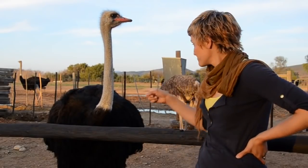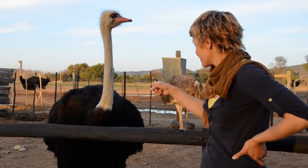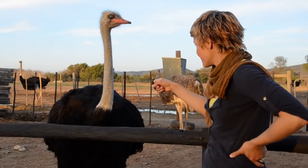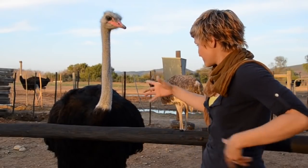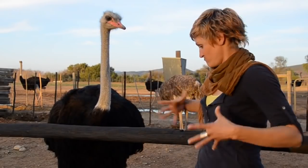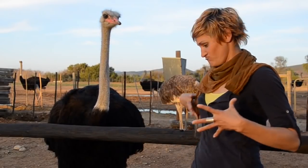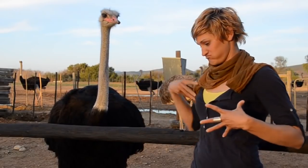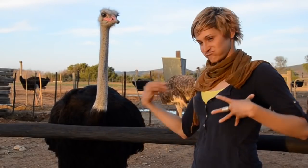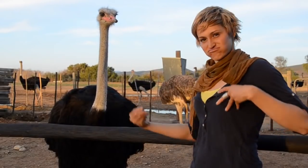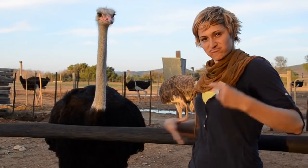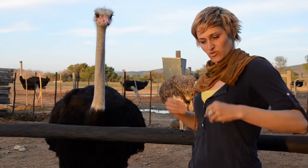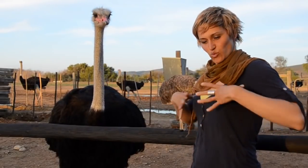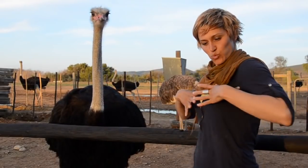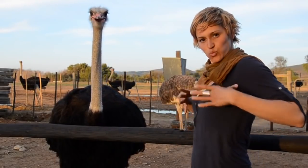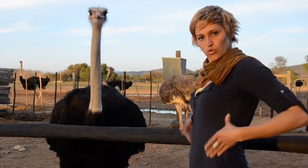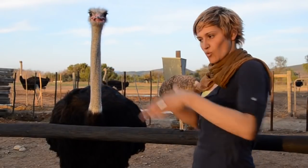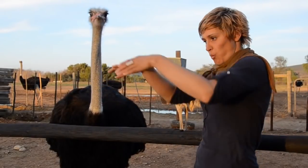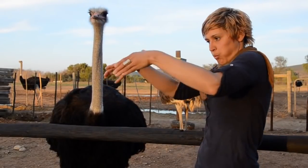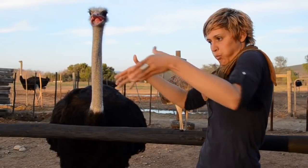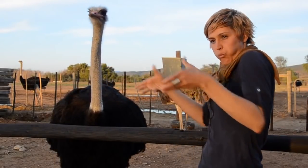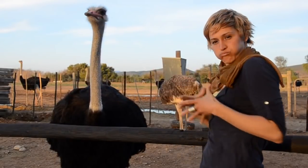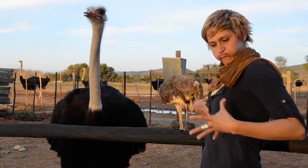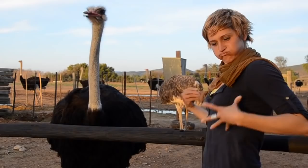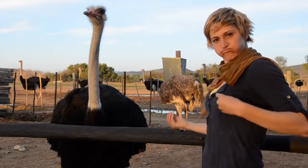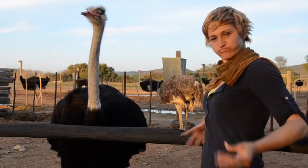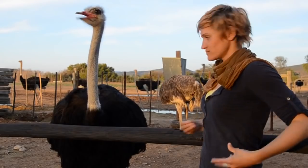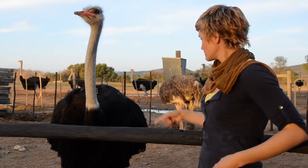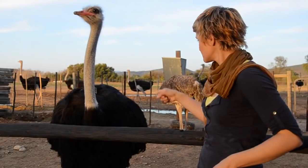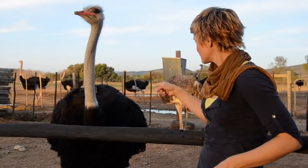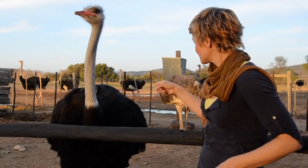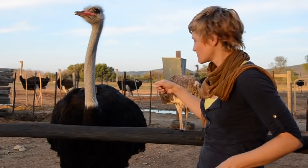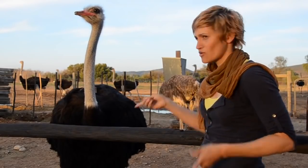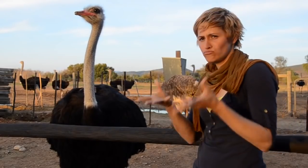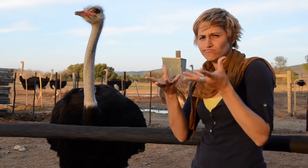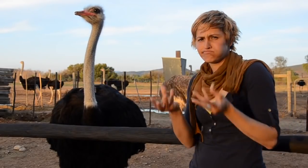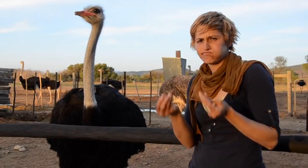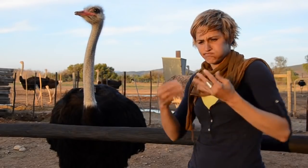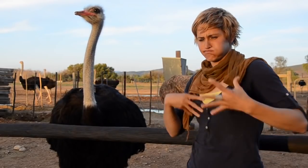See the feathers off the body of the ostrich.